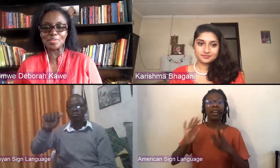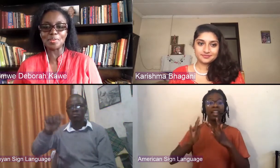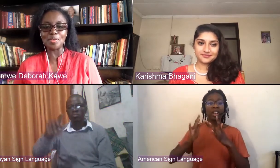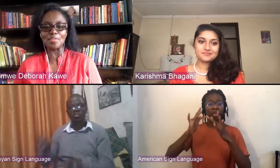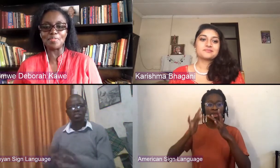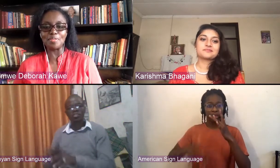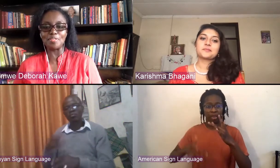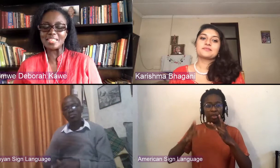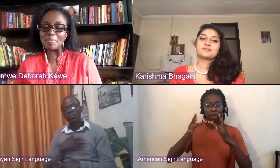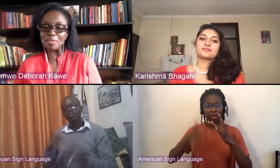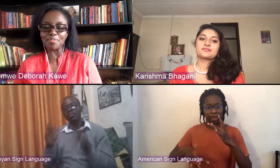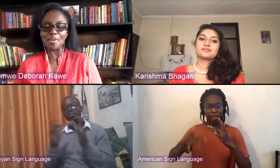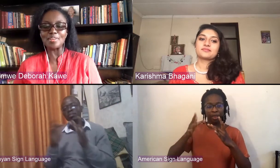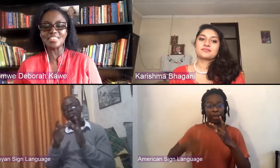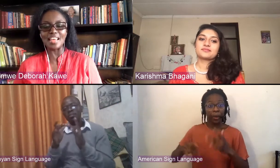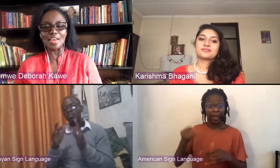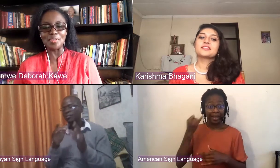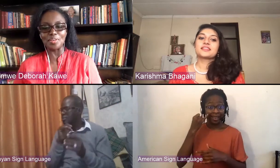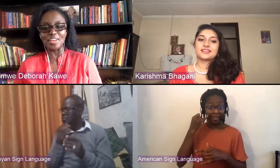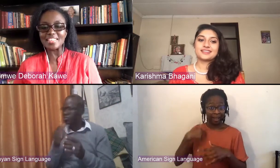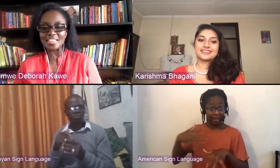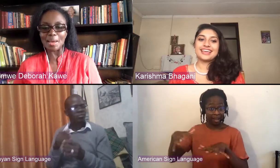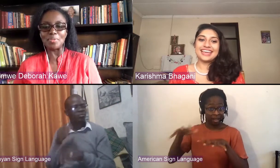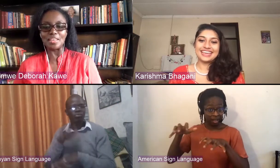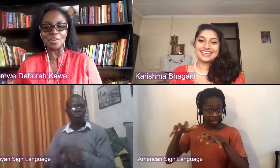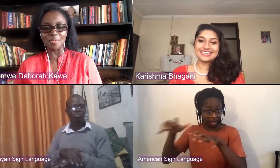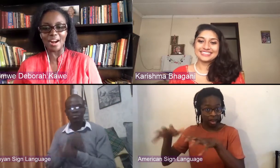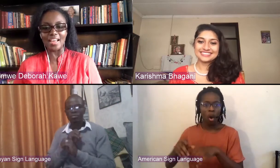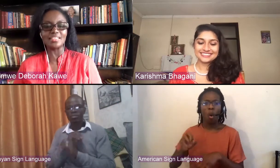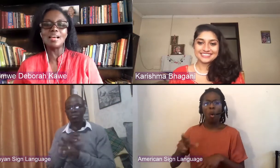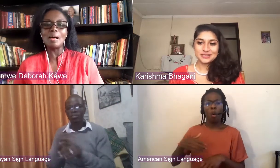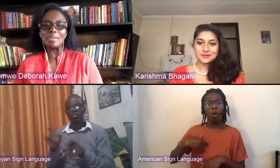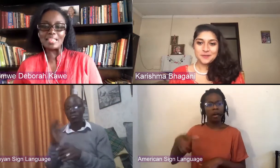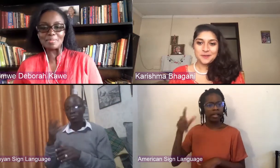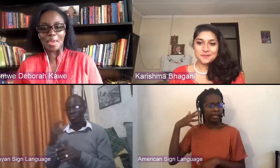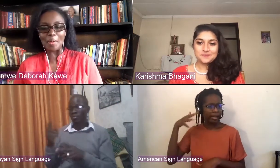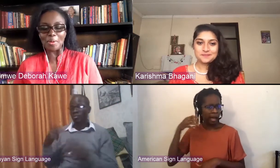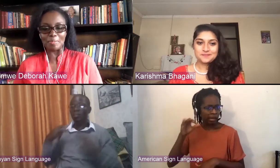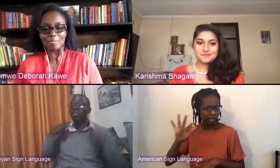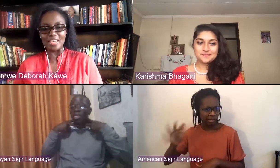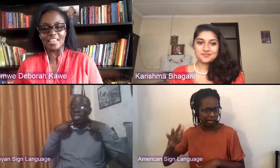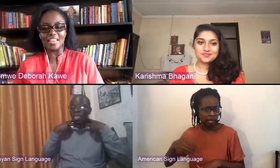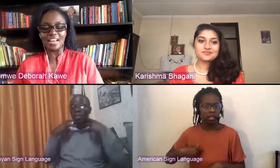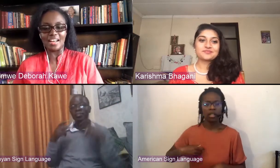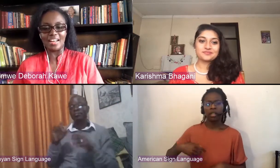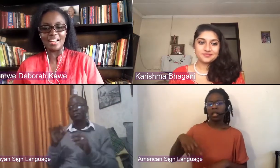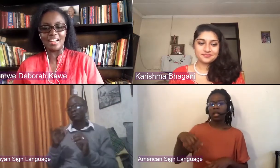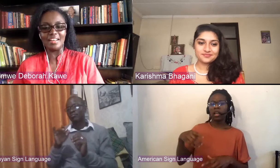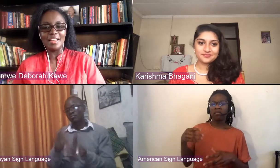So if you see me frozen or you can't hear me all right please bear with me,